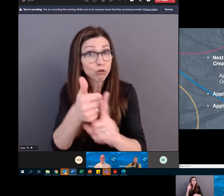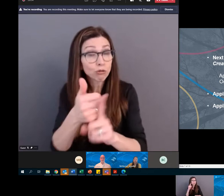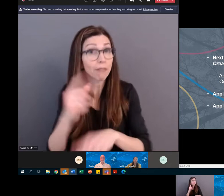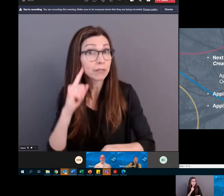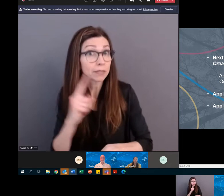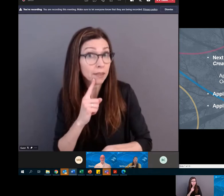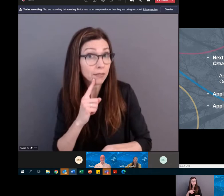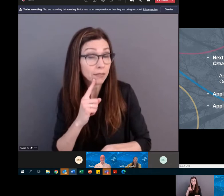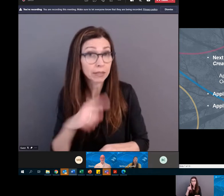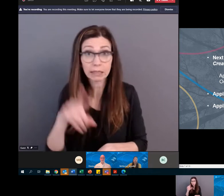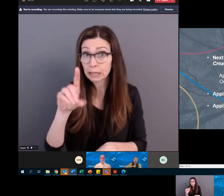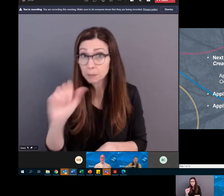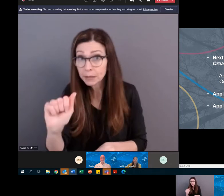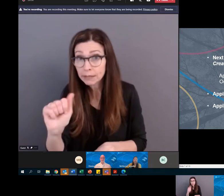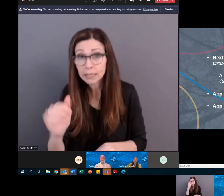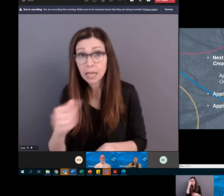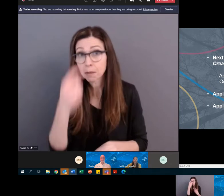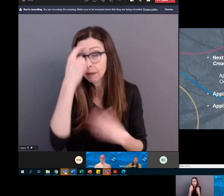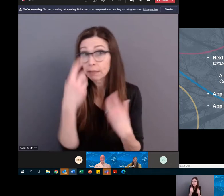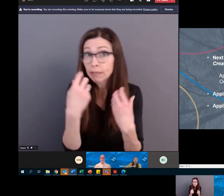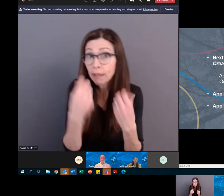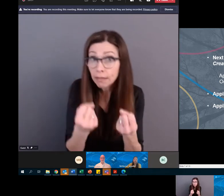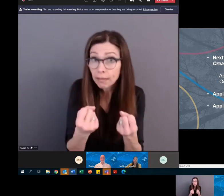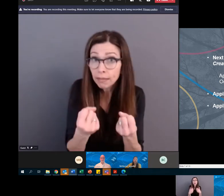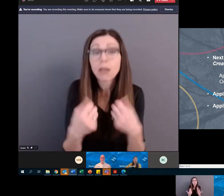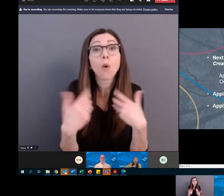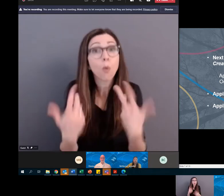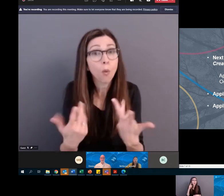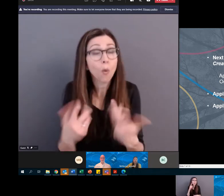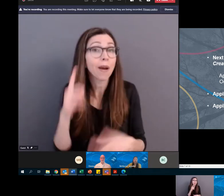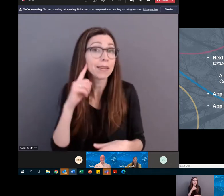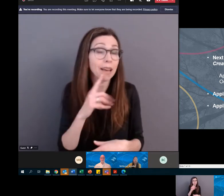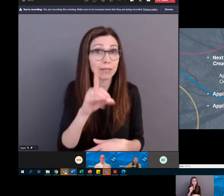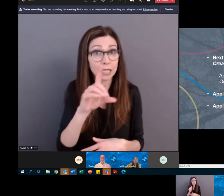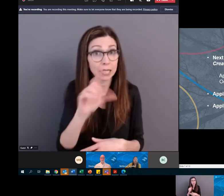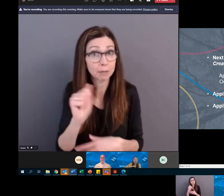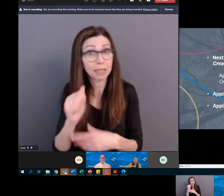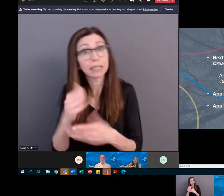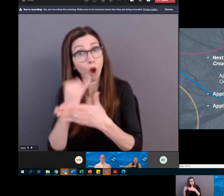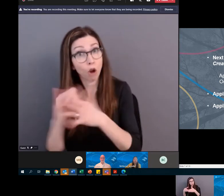people living with mental illness, and Deaf and Disability Arts groups may